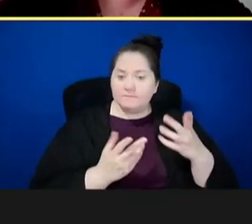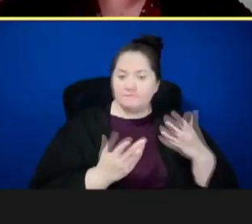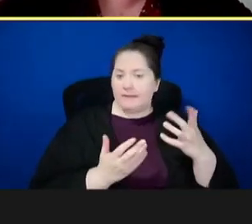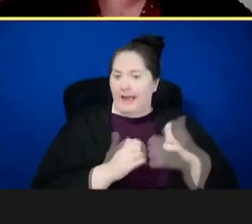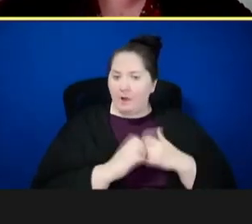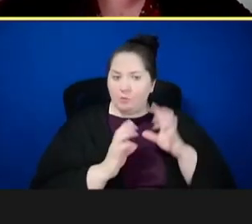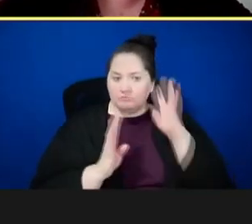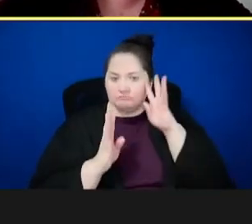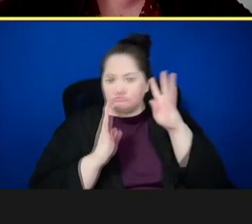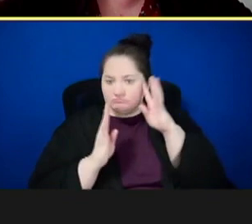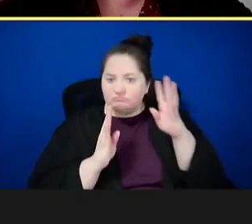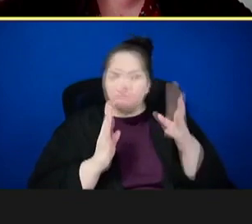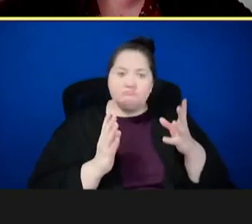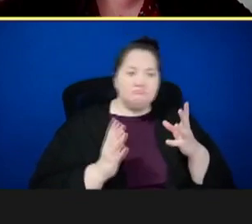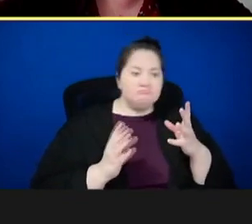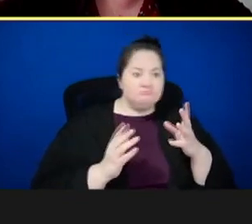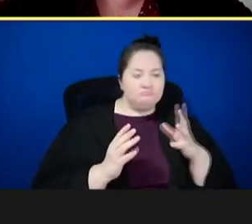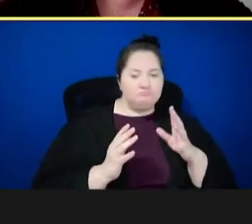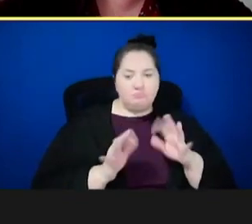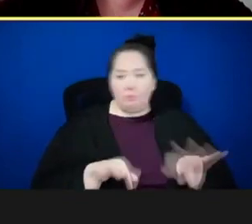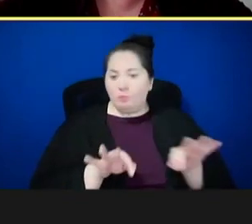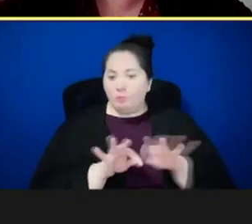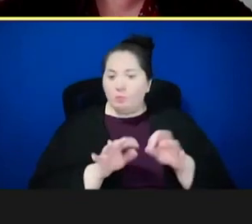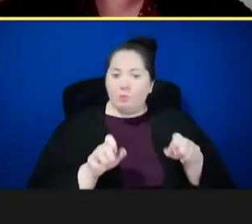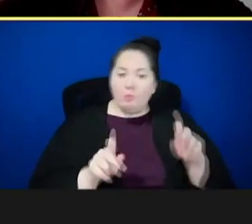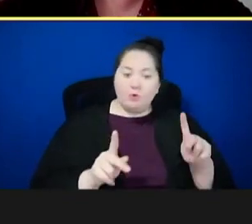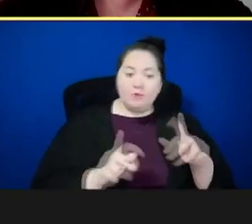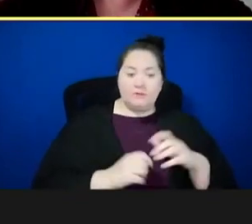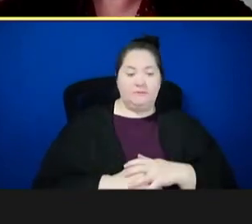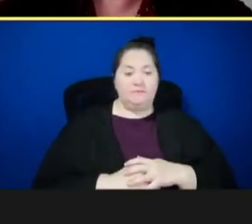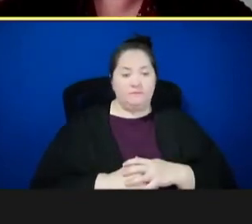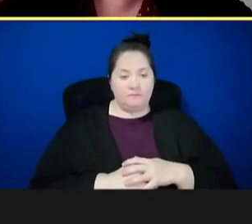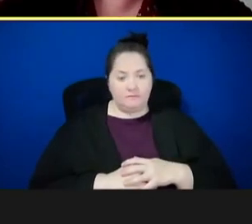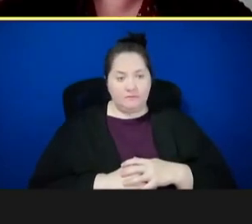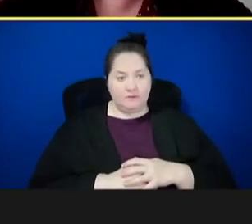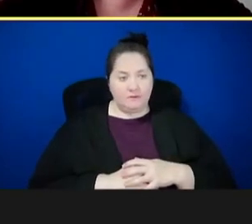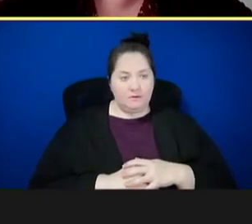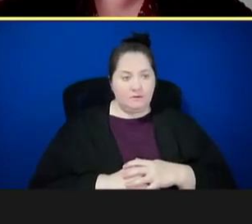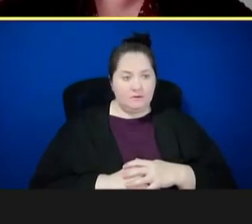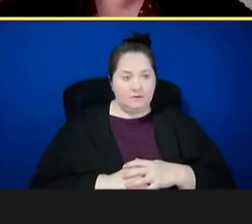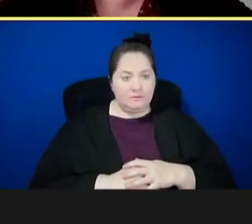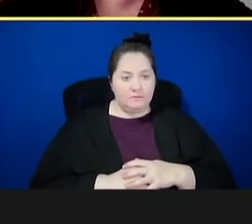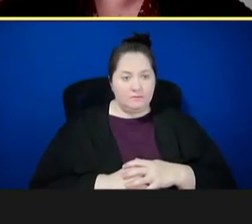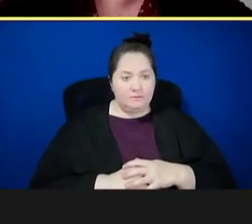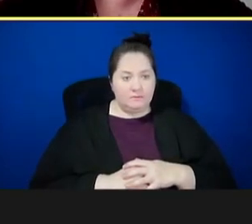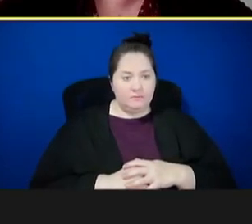key opportunities for innovation in the long-term care space. Next slide.